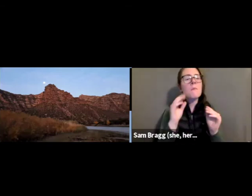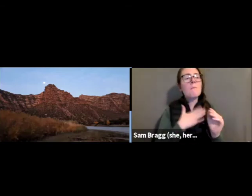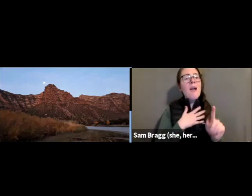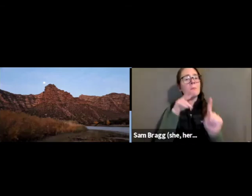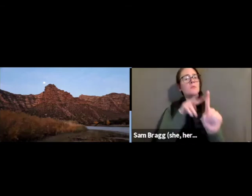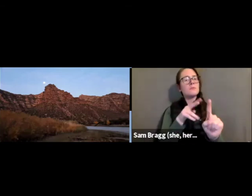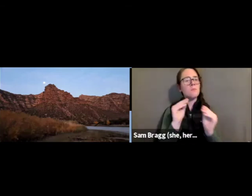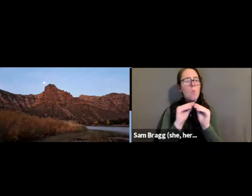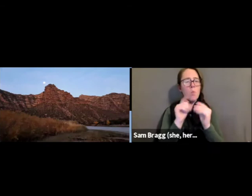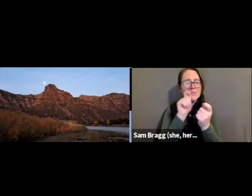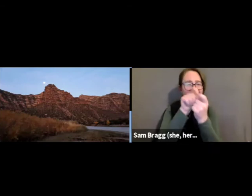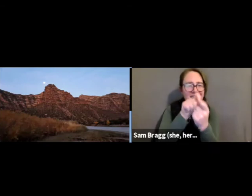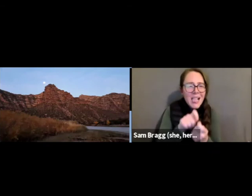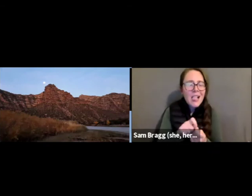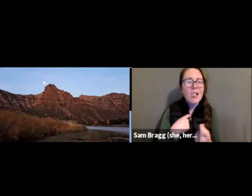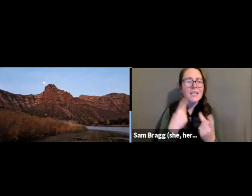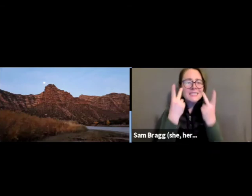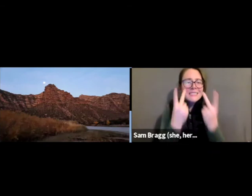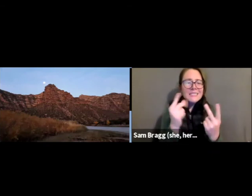and i think a lot of people do experience the same thing but i think